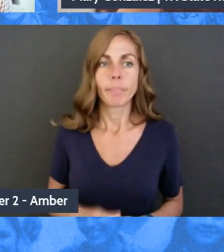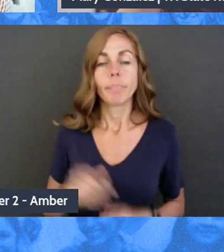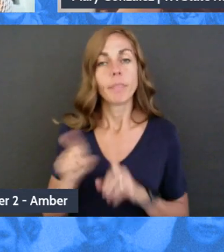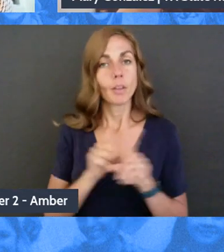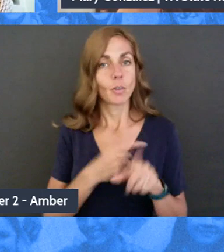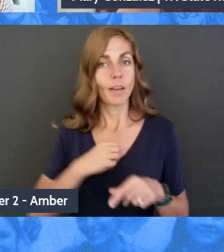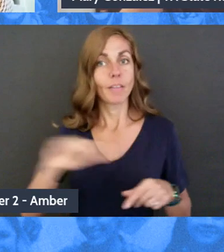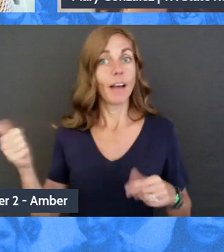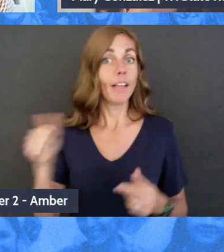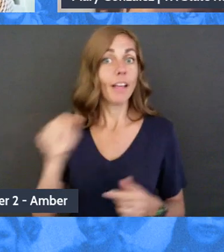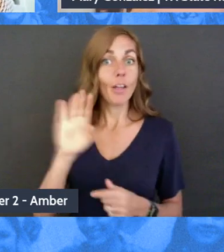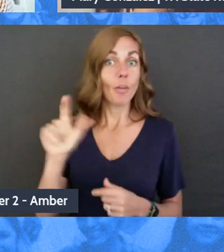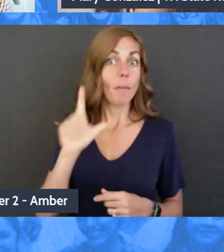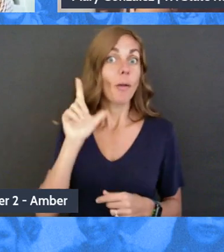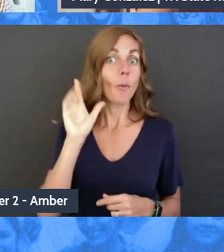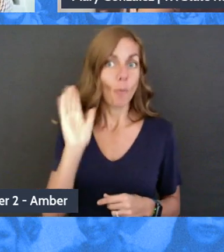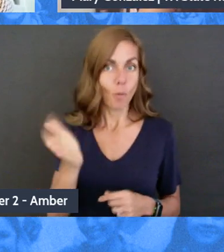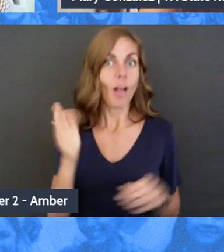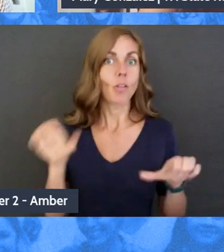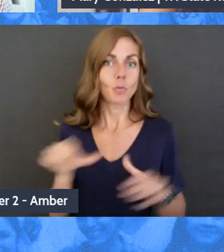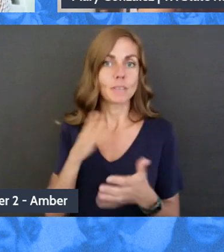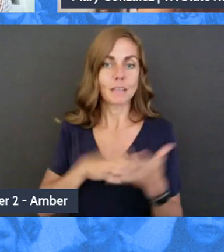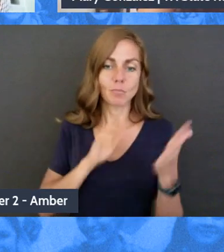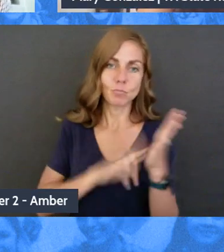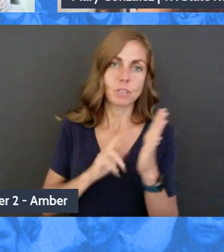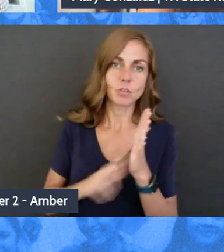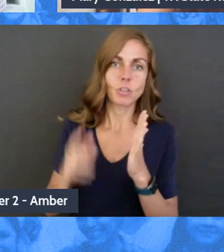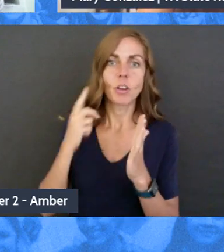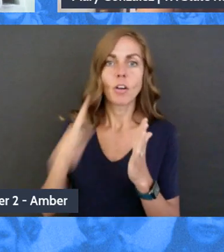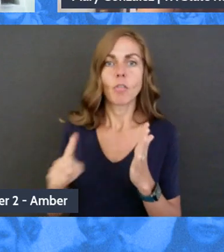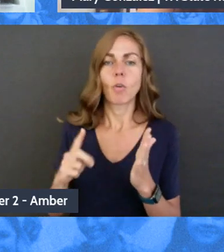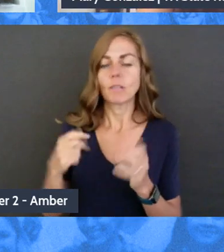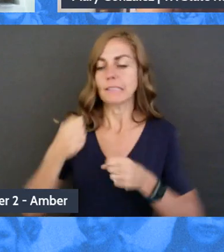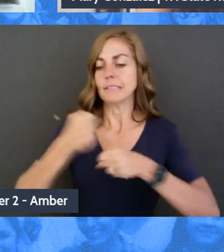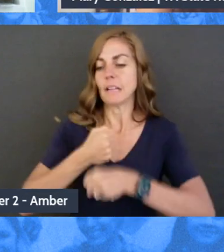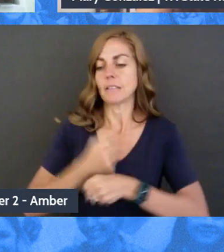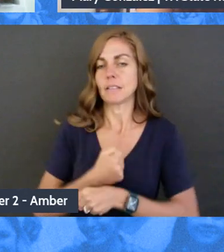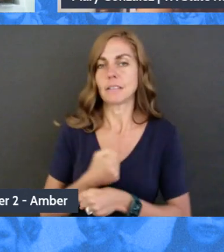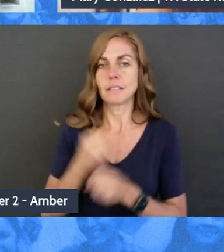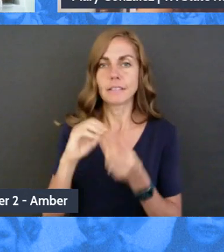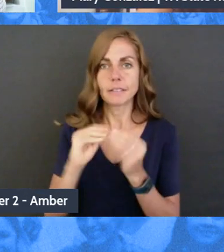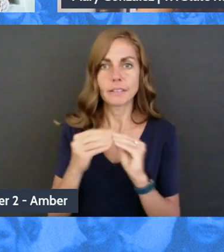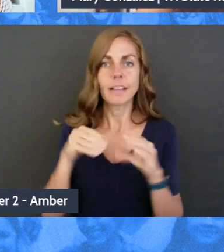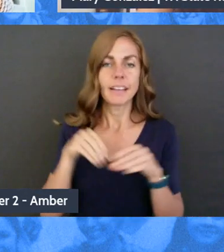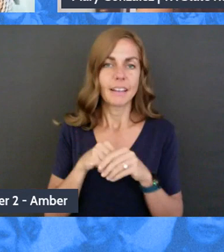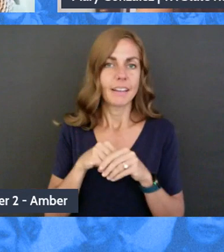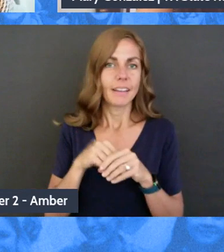actually do some studies for numbers in Nevada on maternal outcomes.